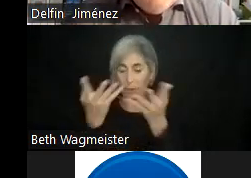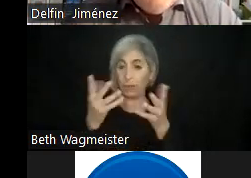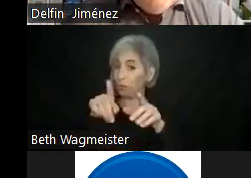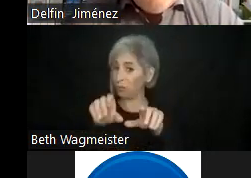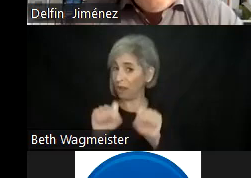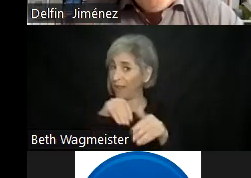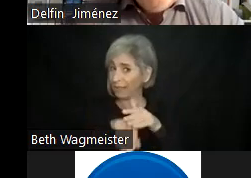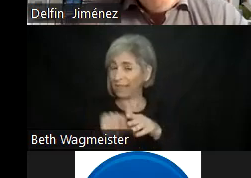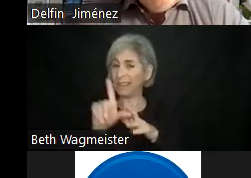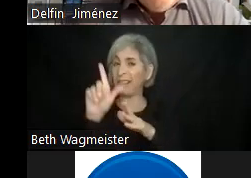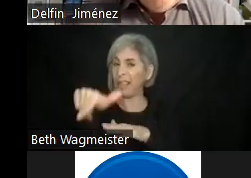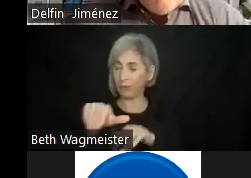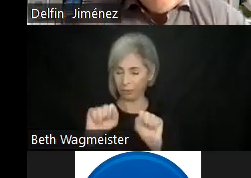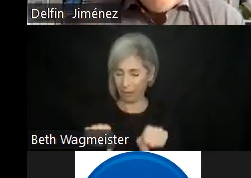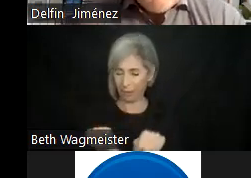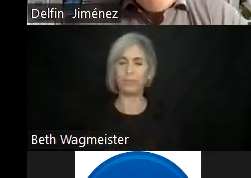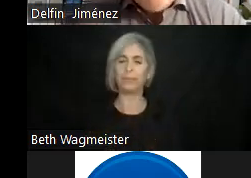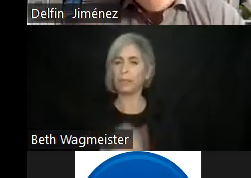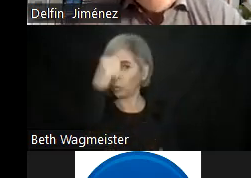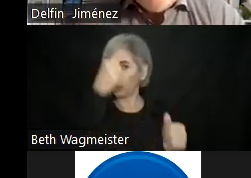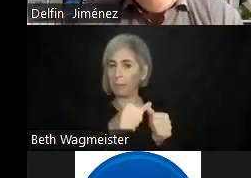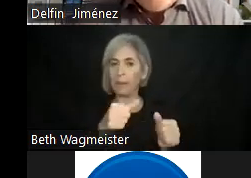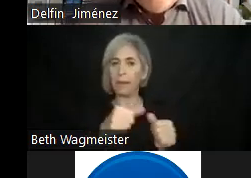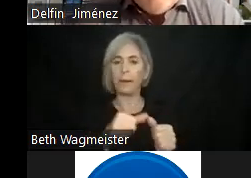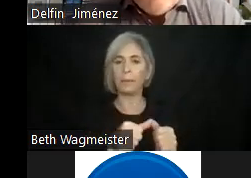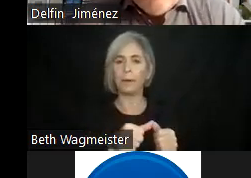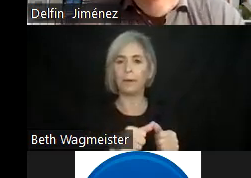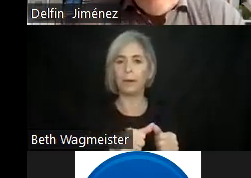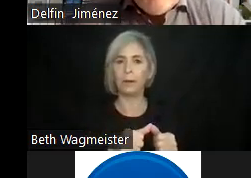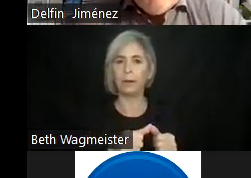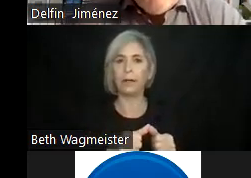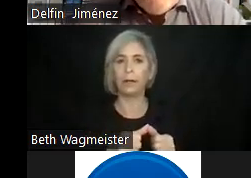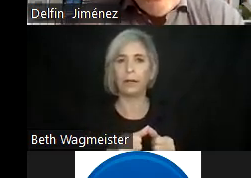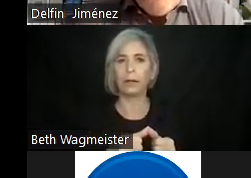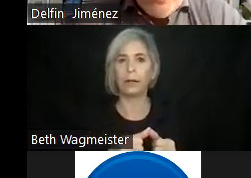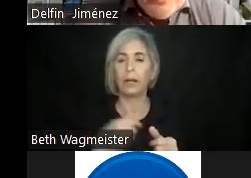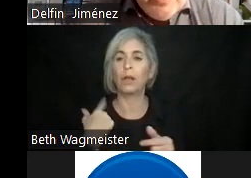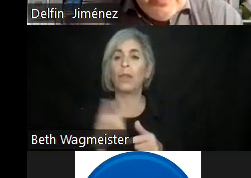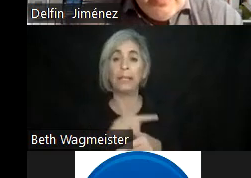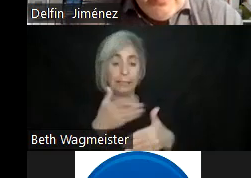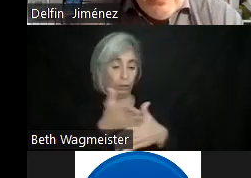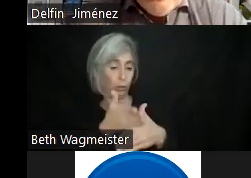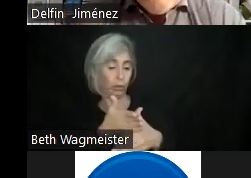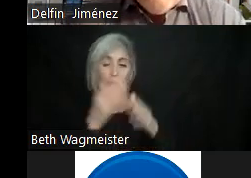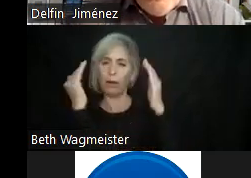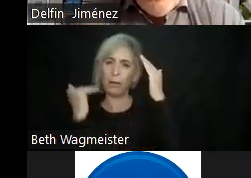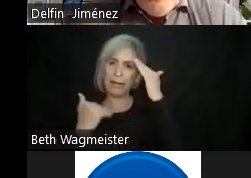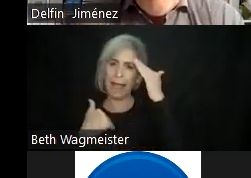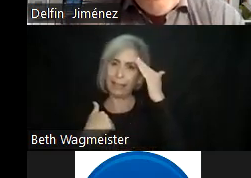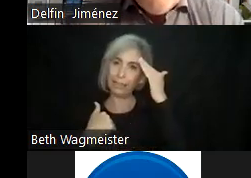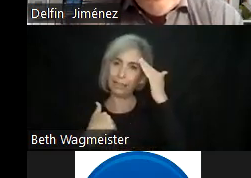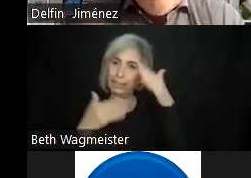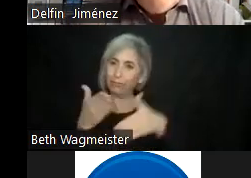And remember this altruistic activity is offered to share knowledge. So please respect